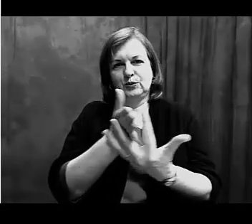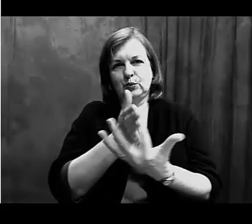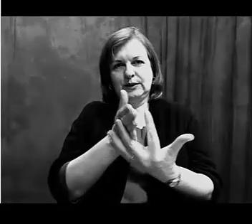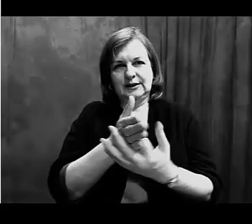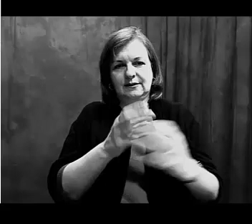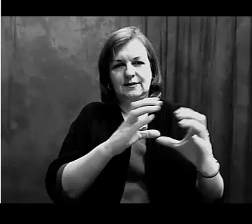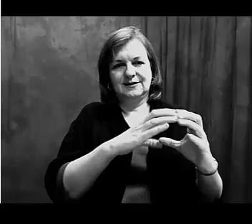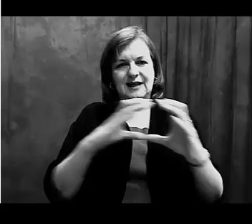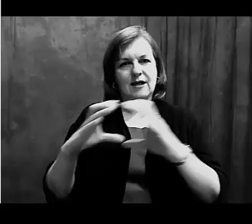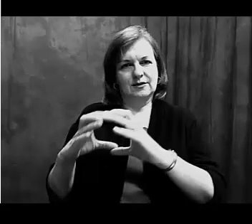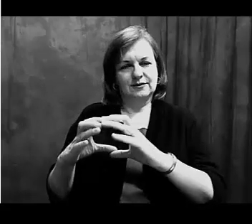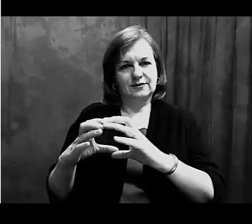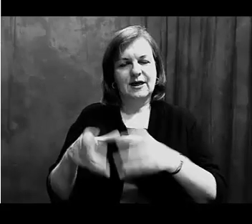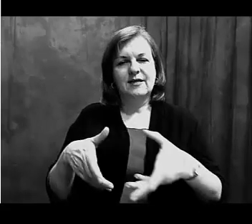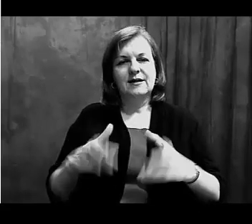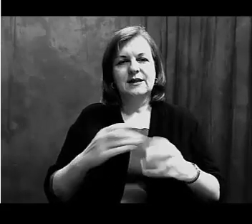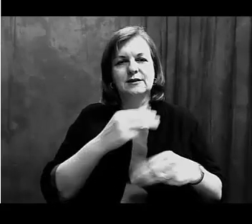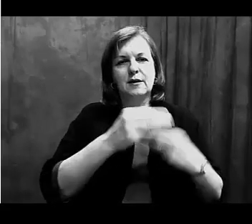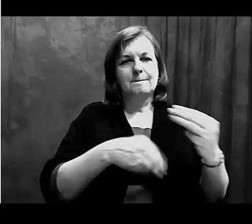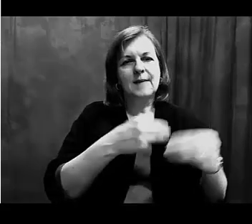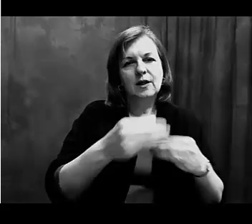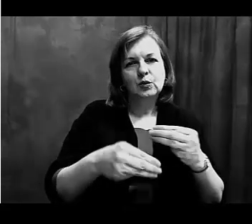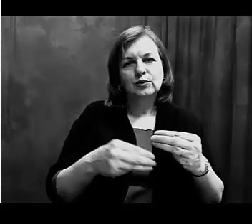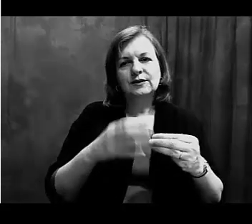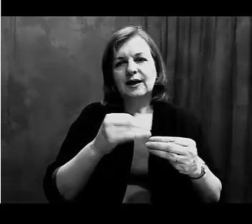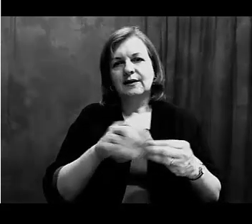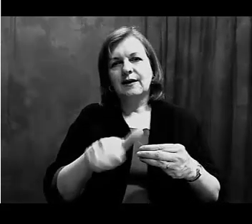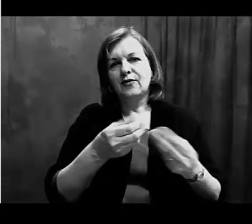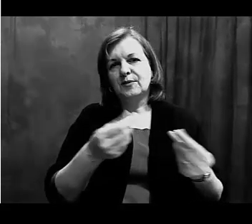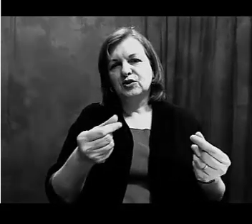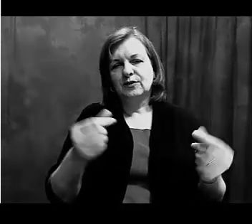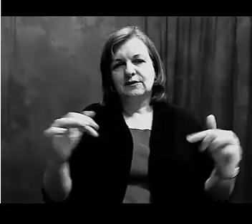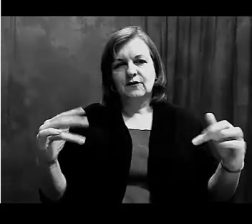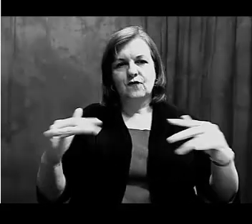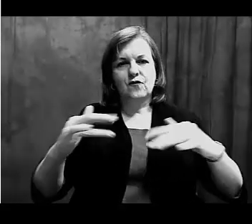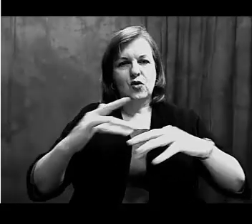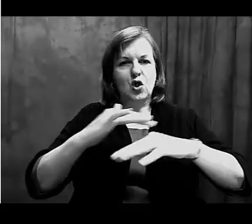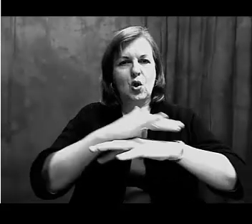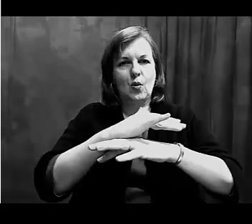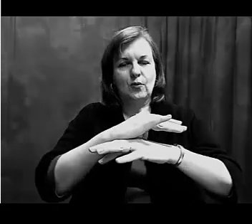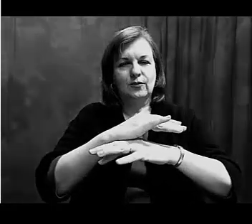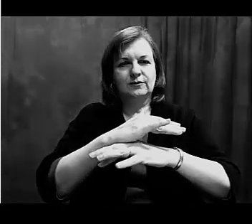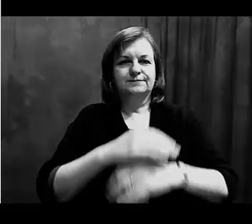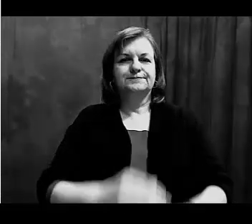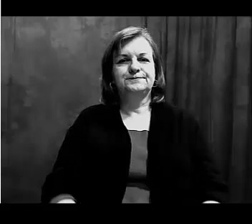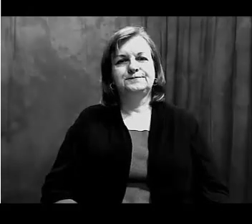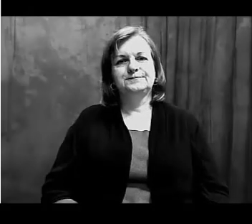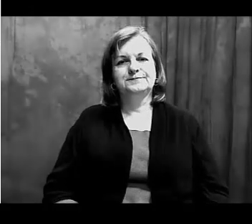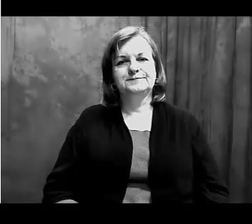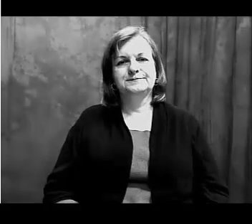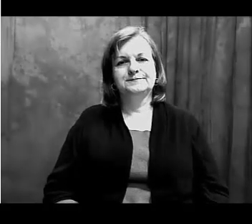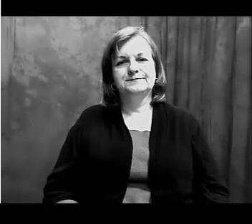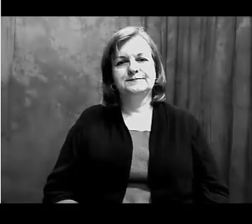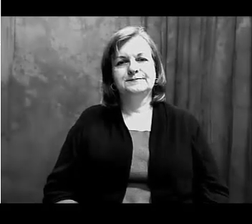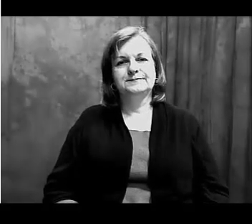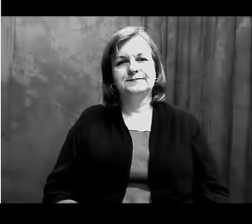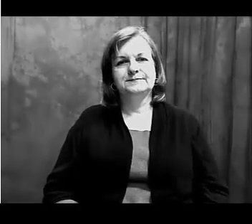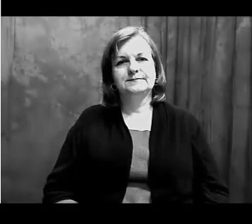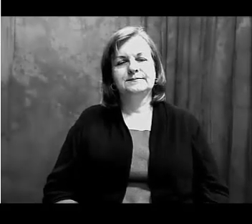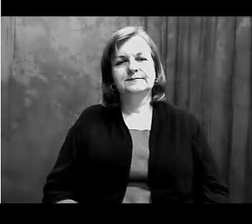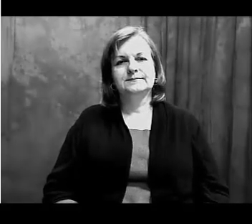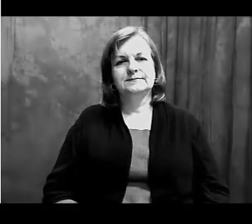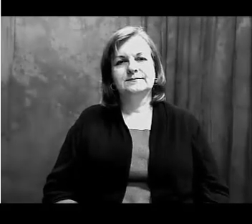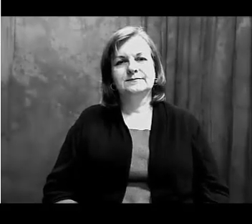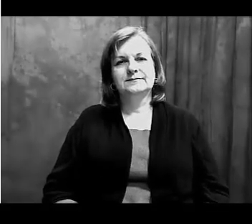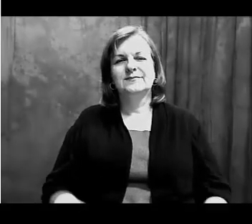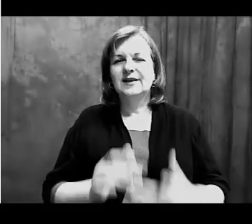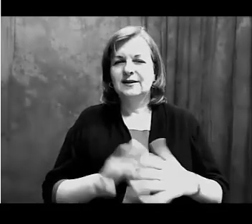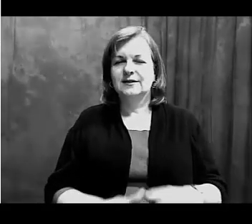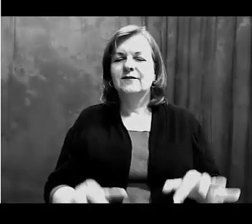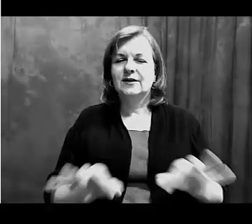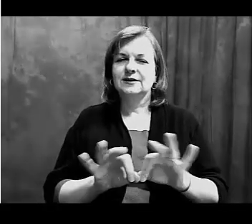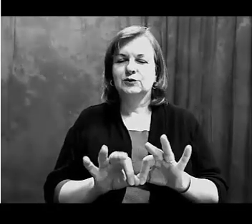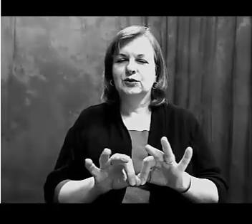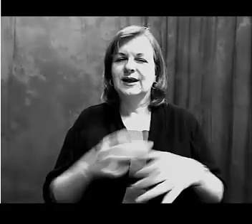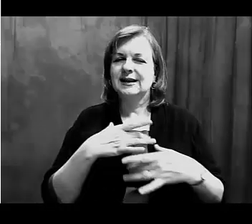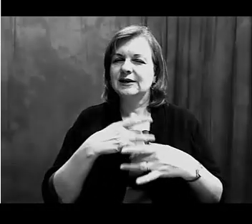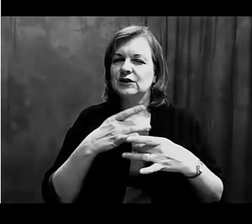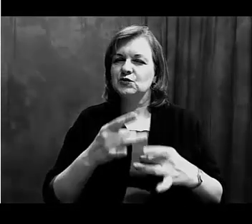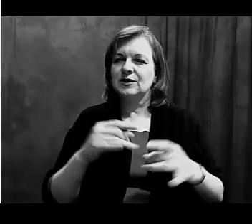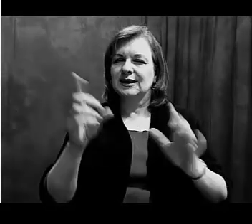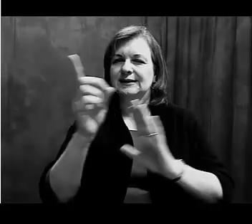between two cells and this actually allows molecules and materials to flow between the cells